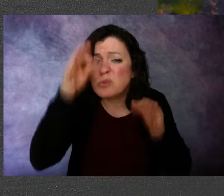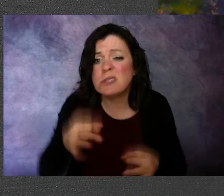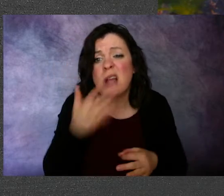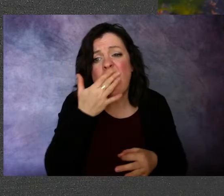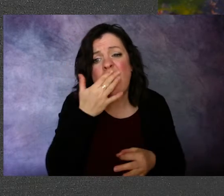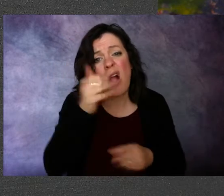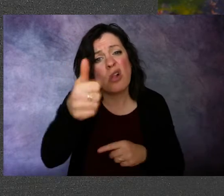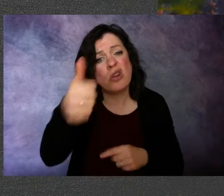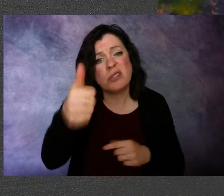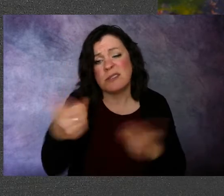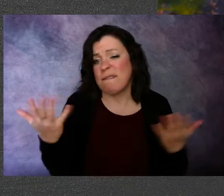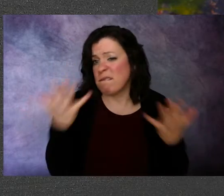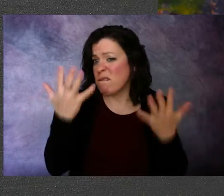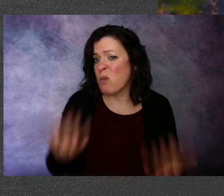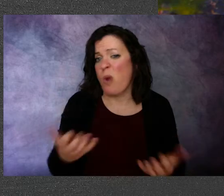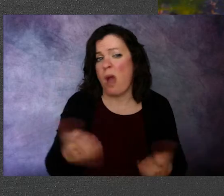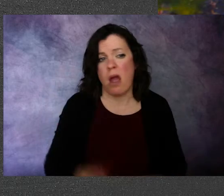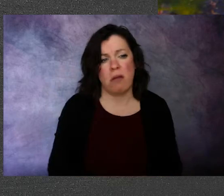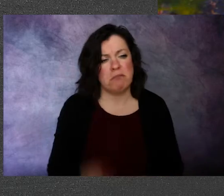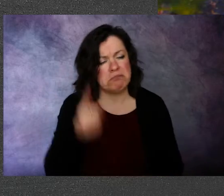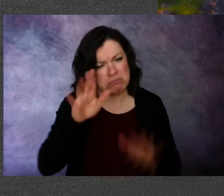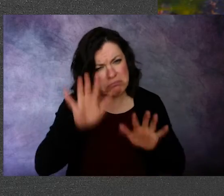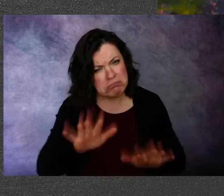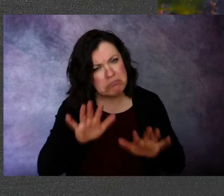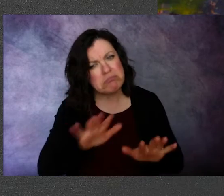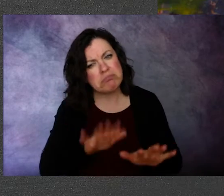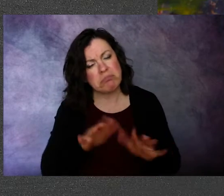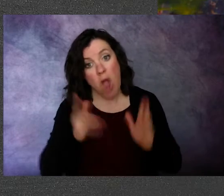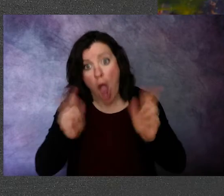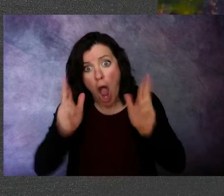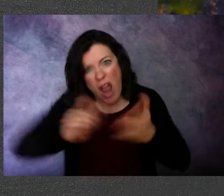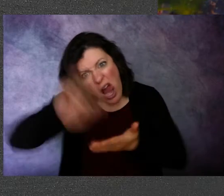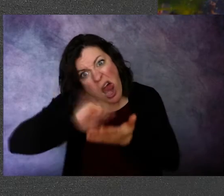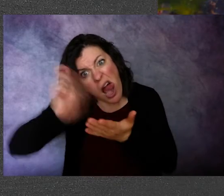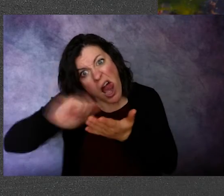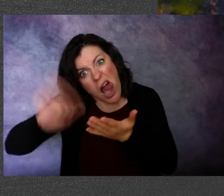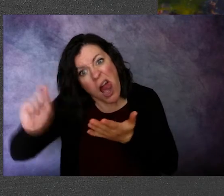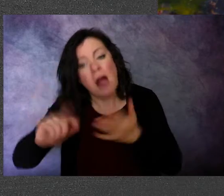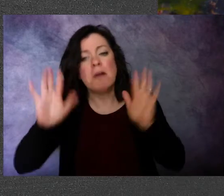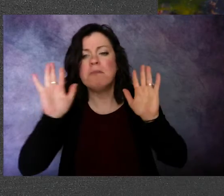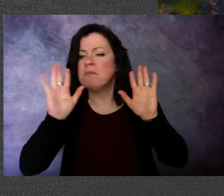When I color, I'm gonna go nice and slow, taking my time around those edges.